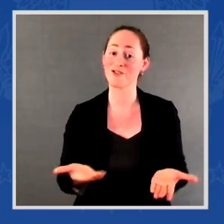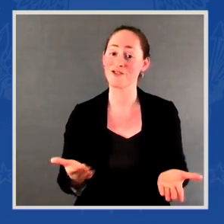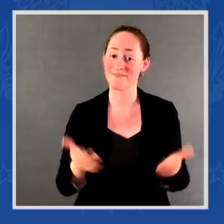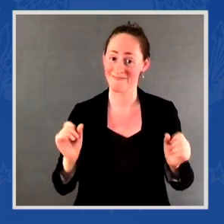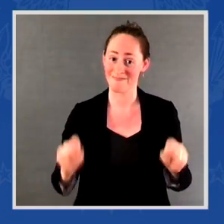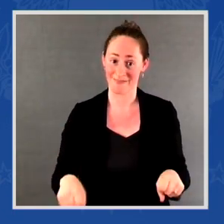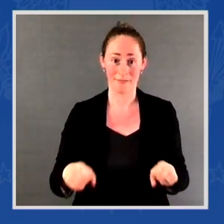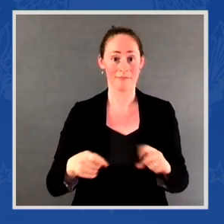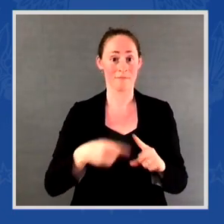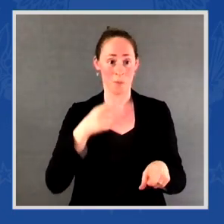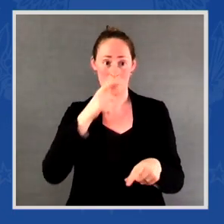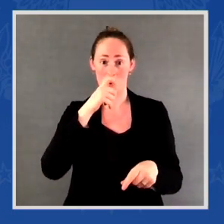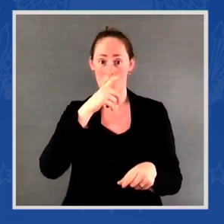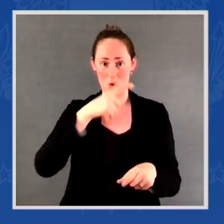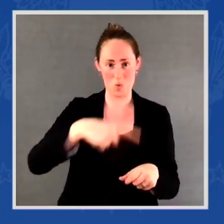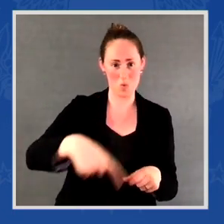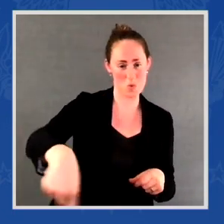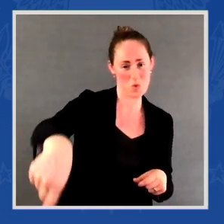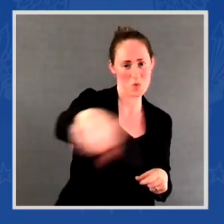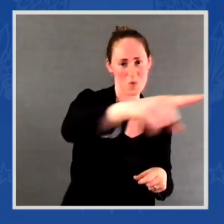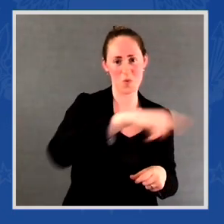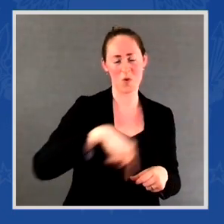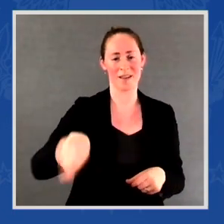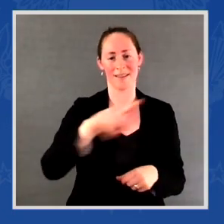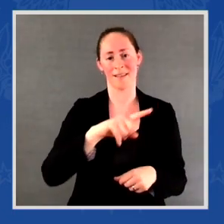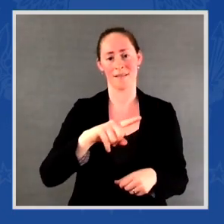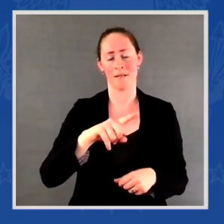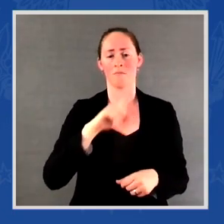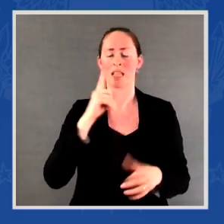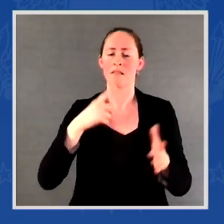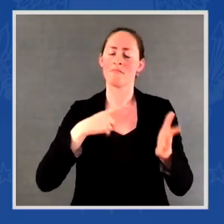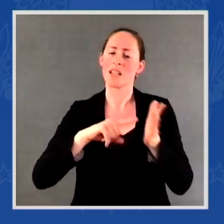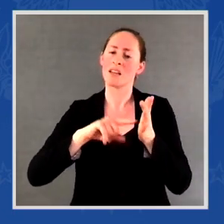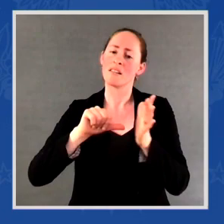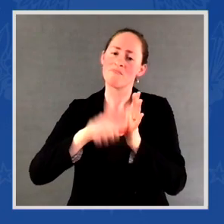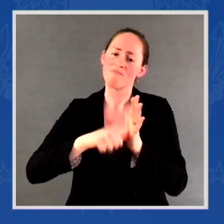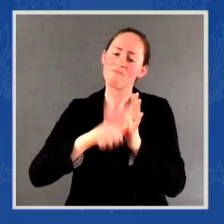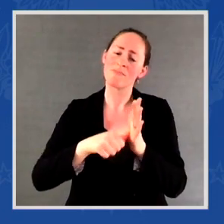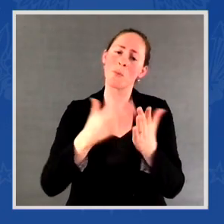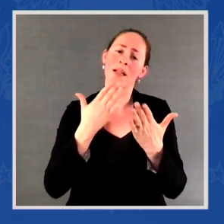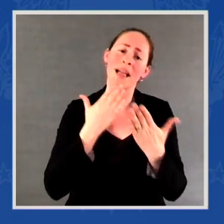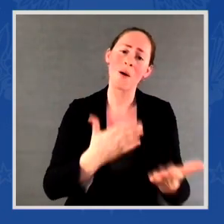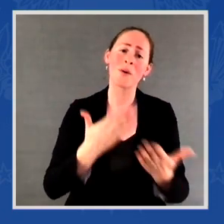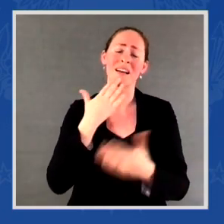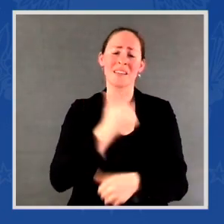I really mean it. I can't thank you enough. Sorry to take so much of your time, but God bless you all.